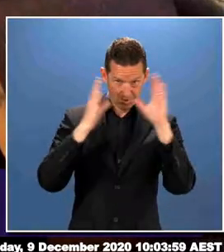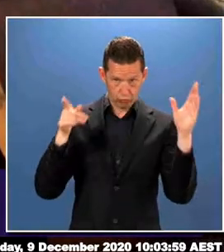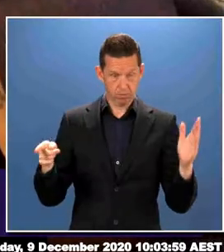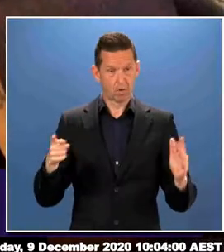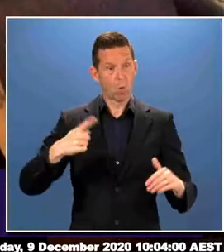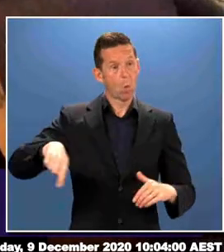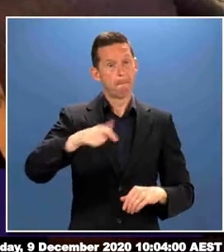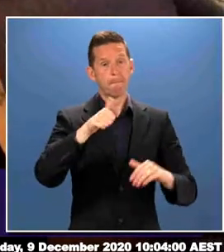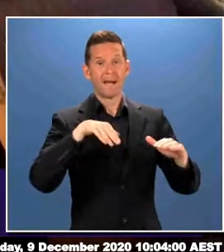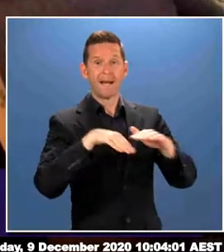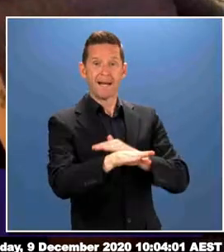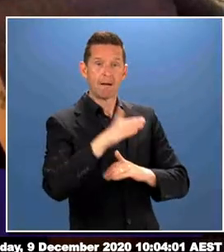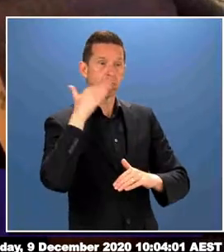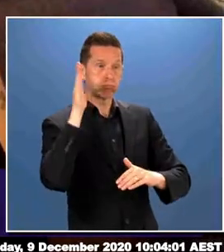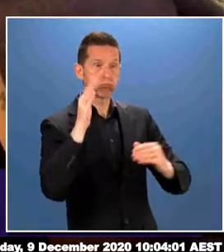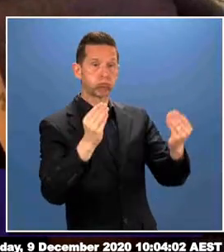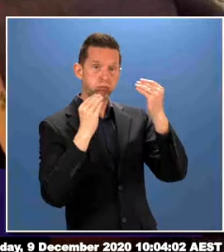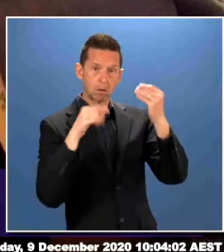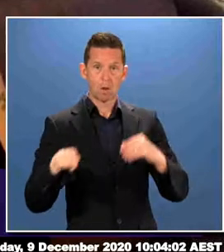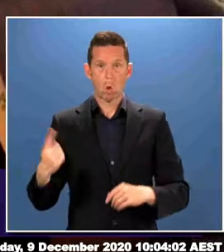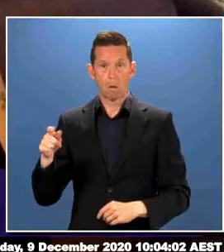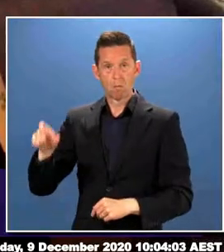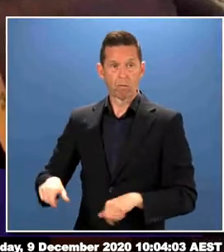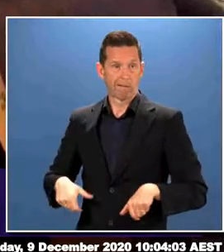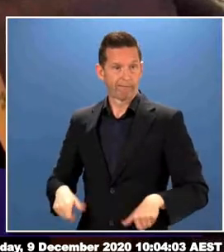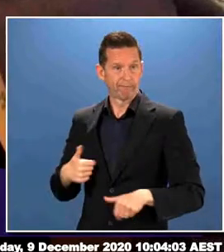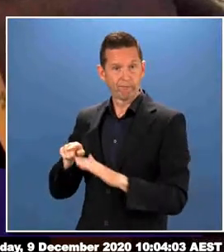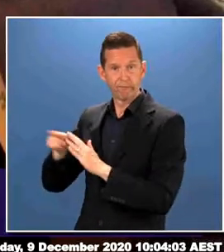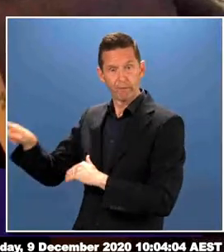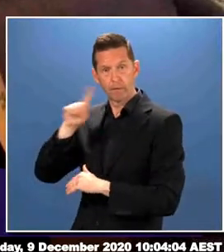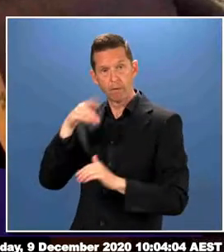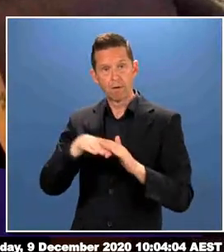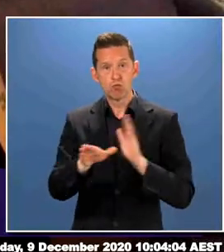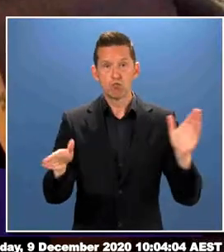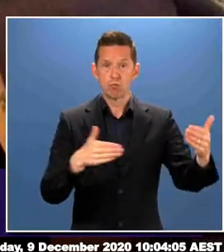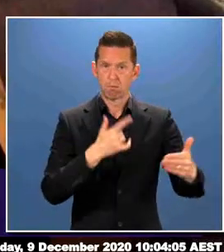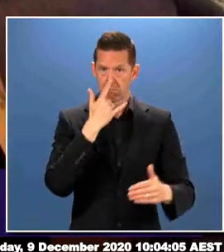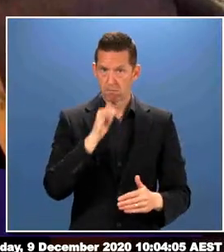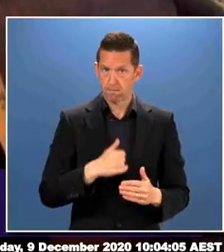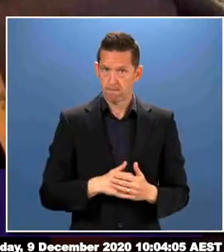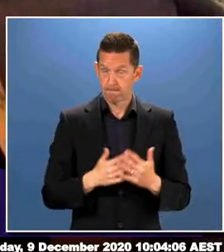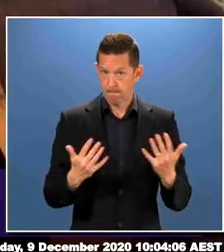how young people --- I think as young people, you know, we're constantly changing and forming opinions of the world.